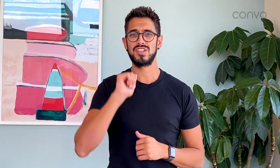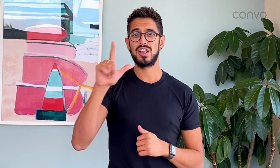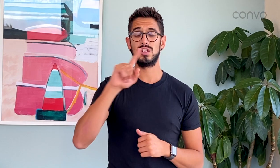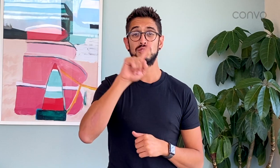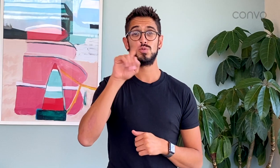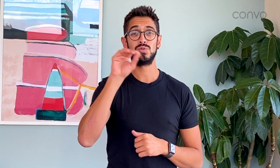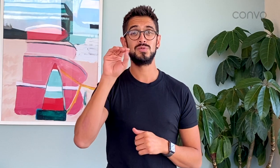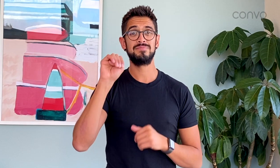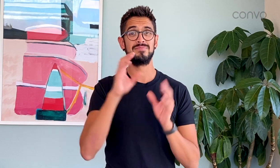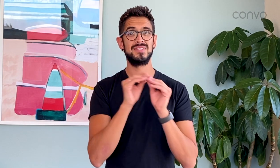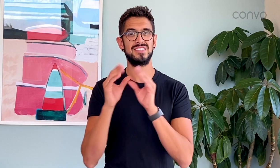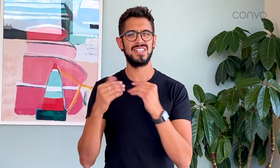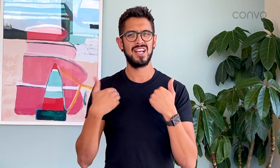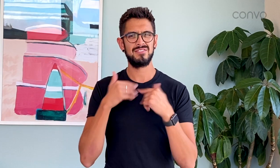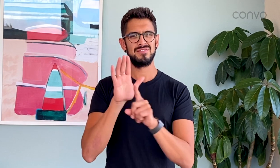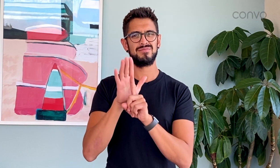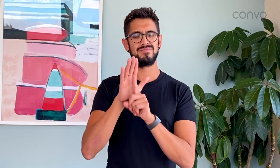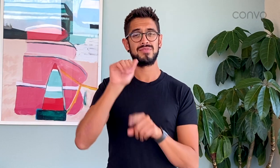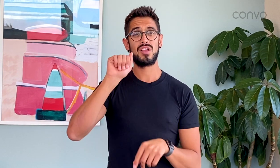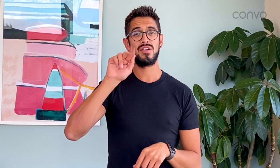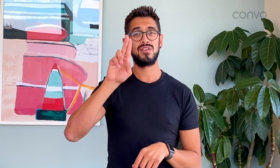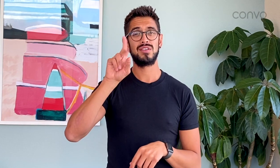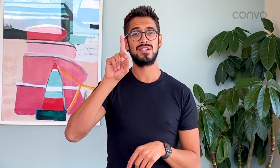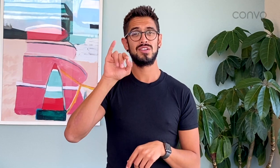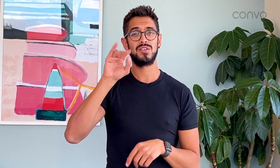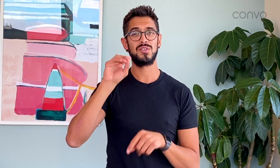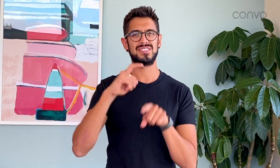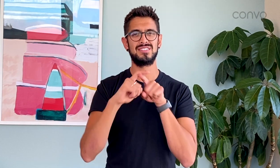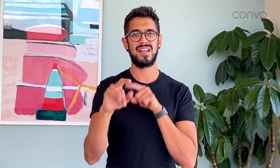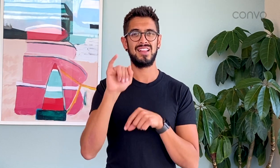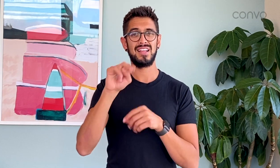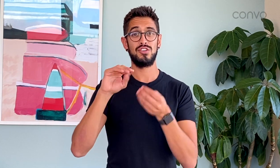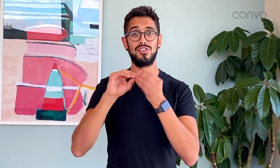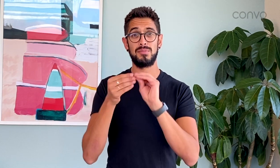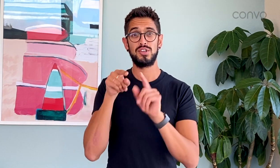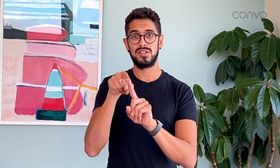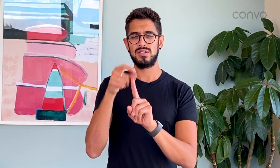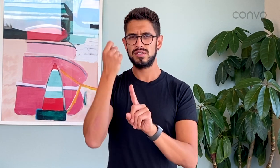Zoom meetings all have specific AUDIO Dial-in numbers.